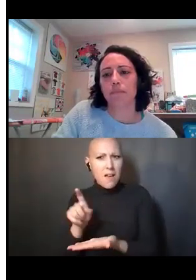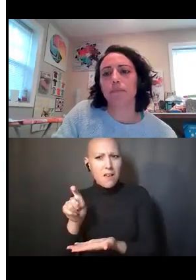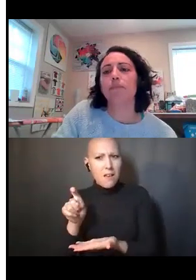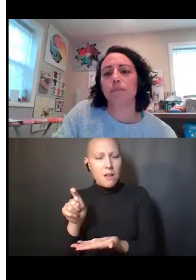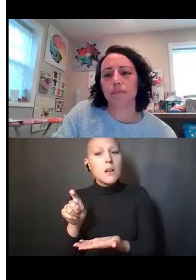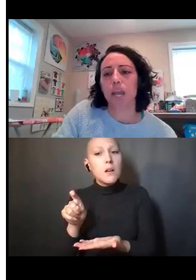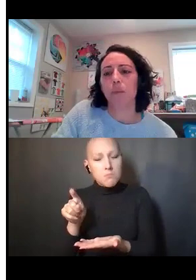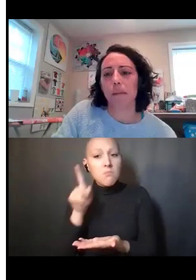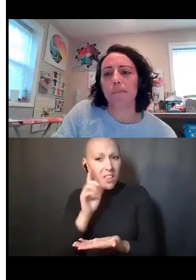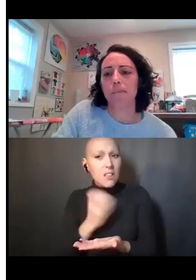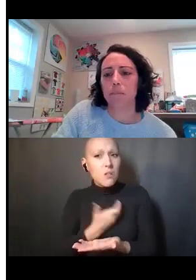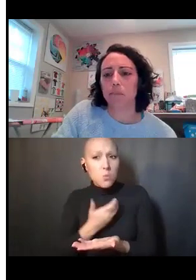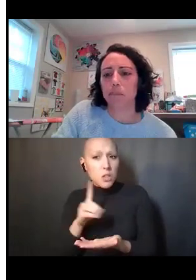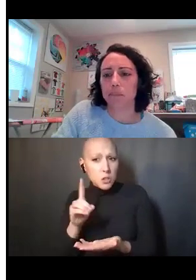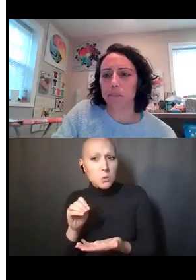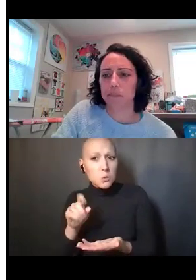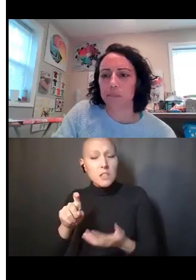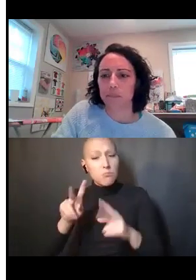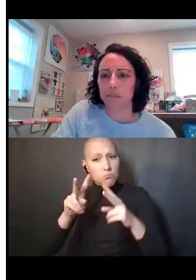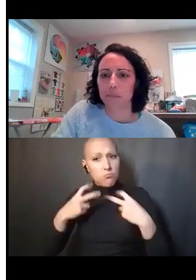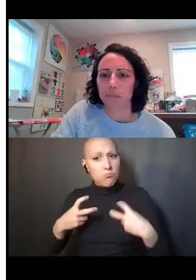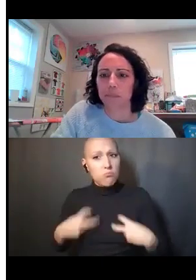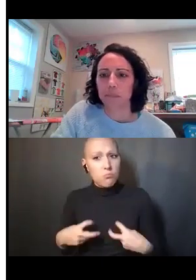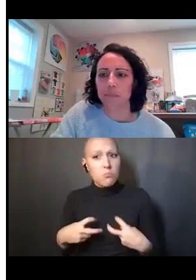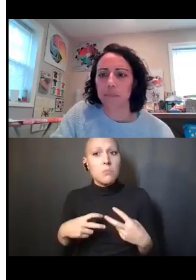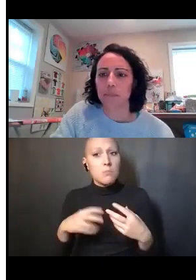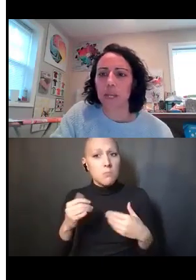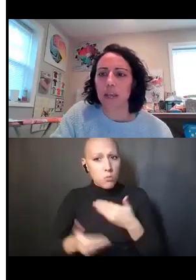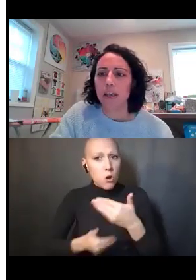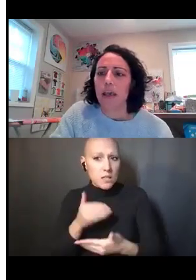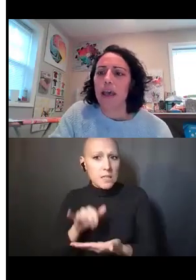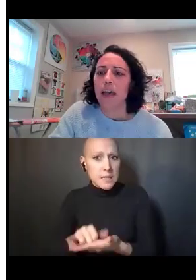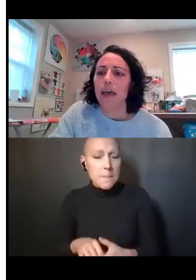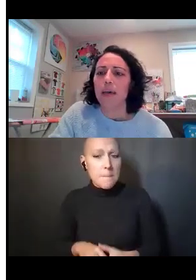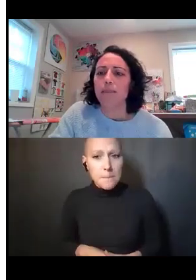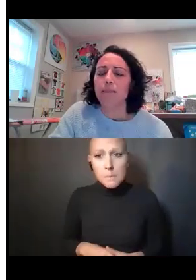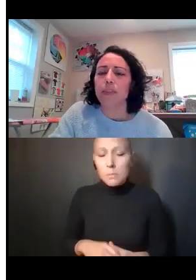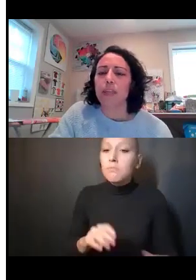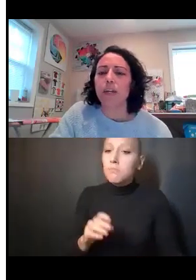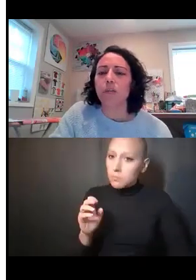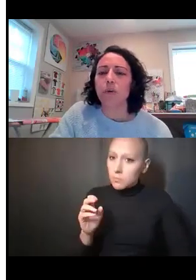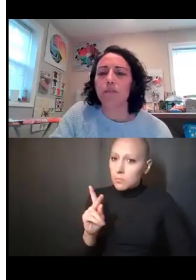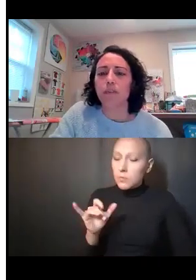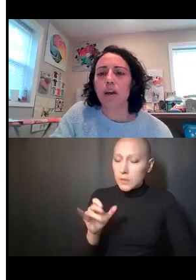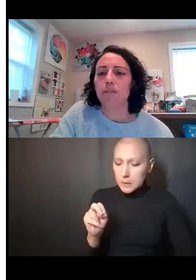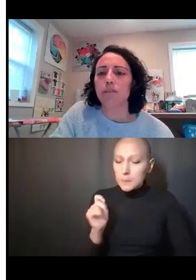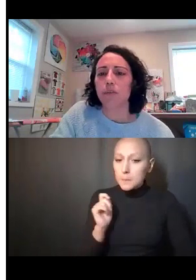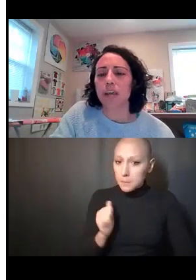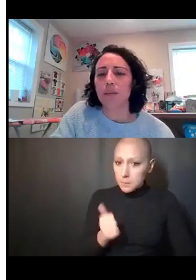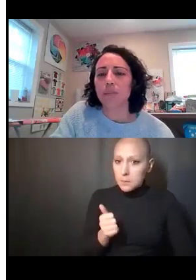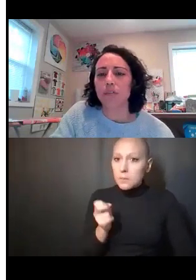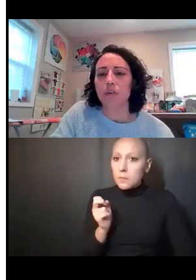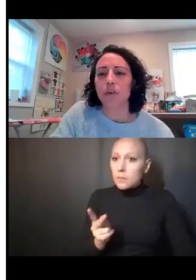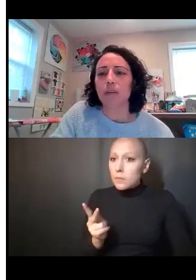Kristin Ta: Okay. Um here's one we've gotten a few times, internally.